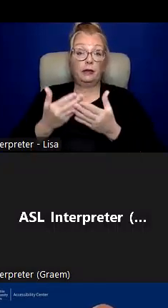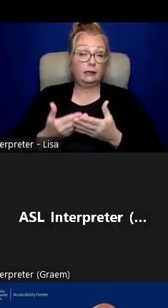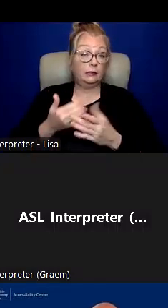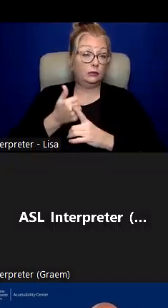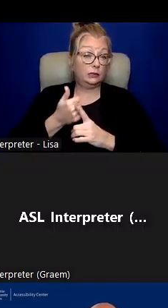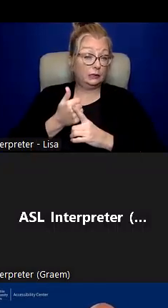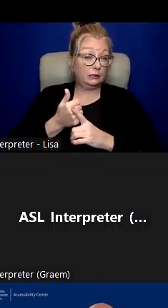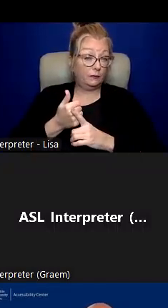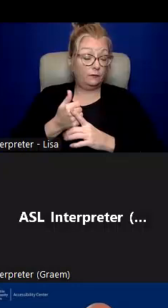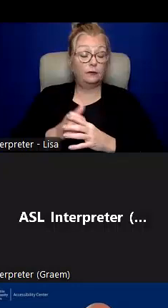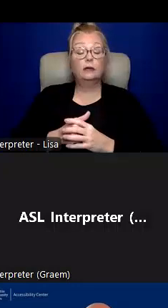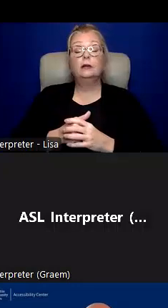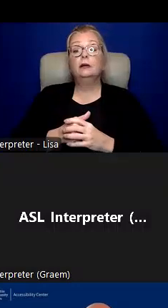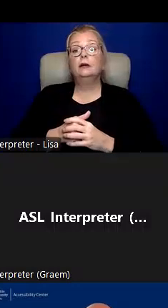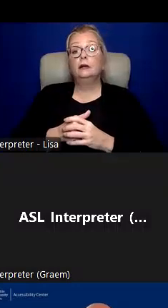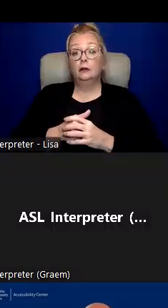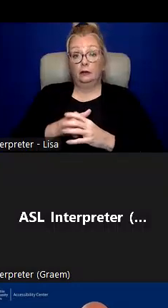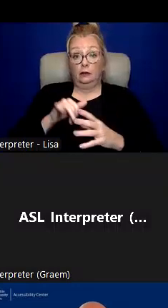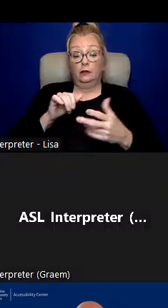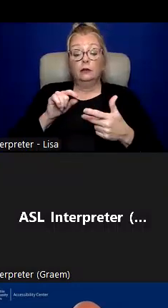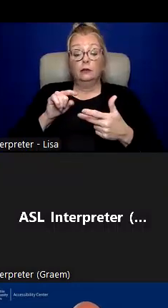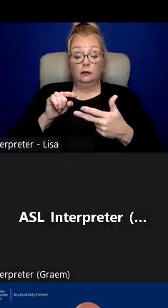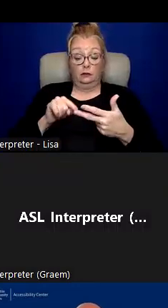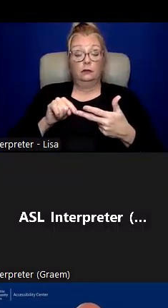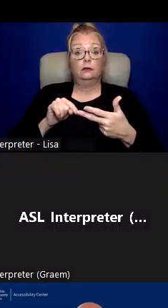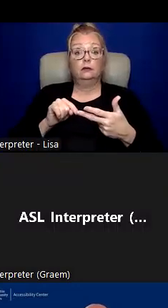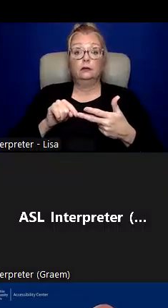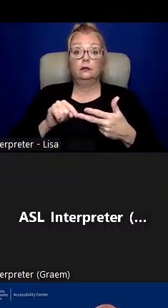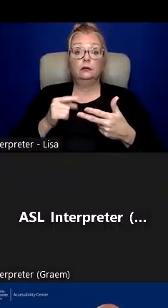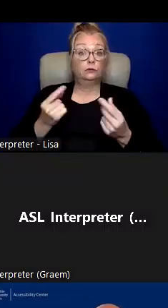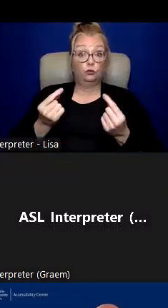And this is where you compare what the vendor might be telling